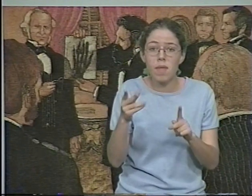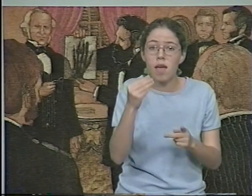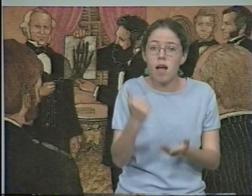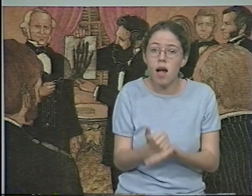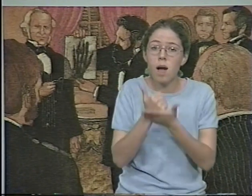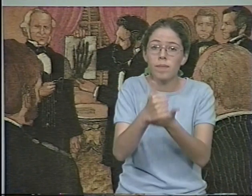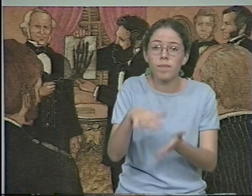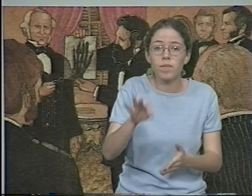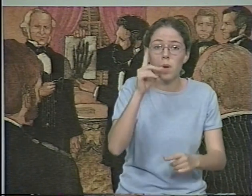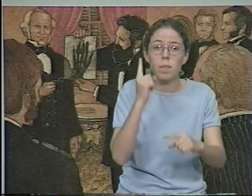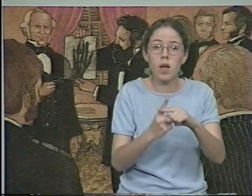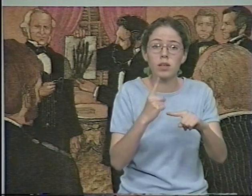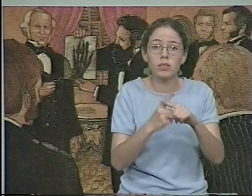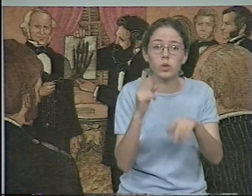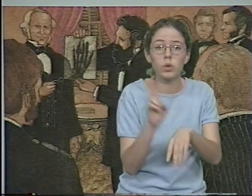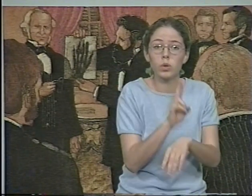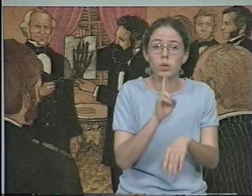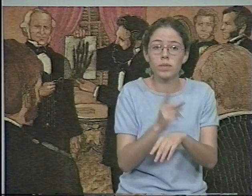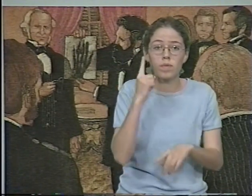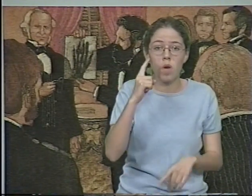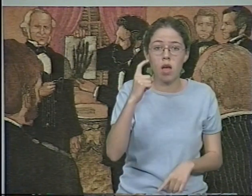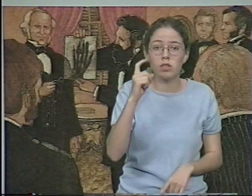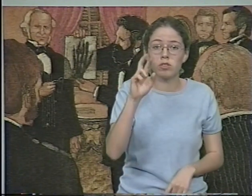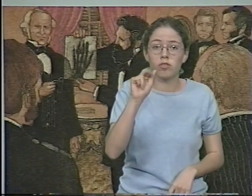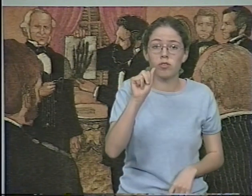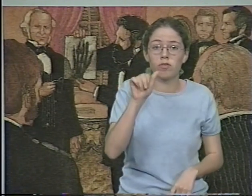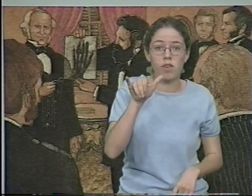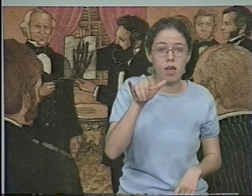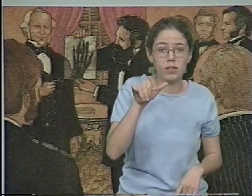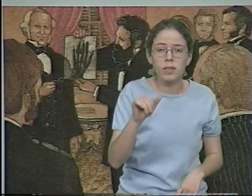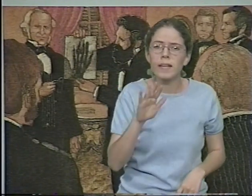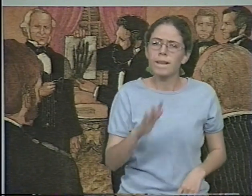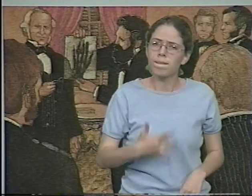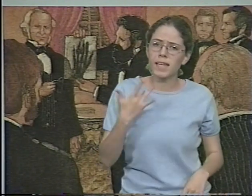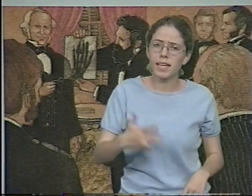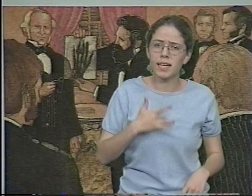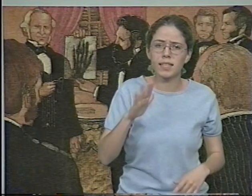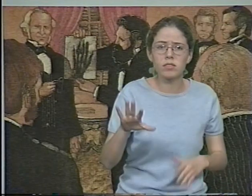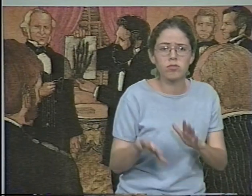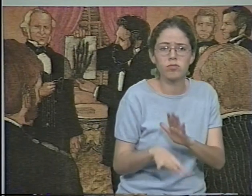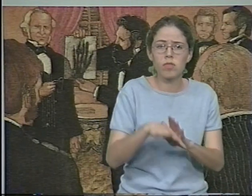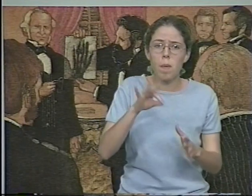He would become rich as well as famous, they said. As a scientist Wilhelm wanted to share his